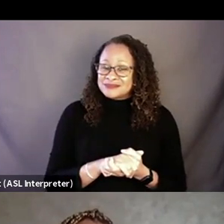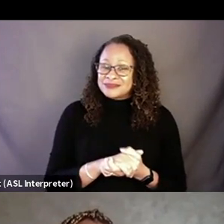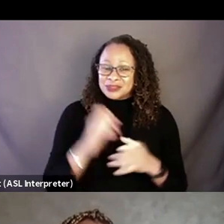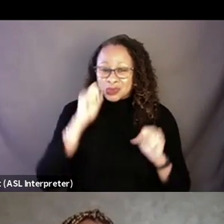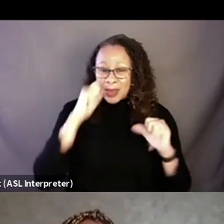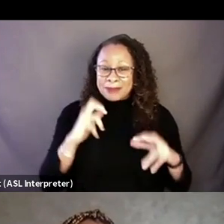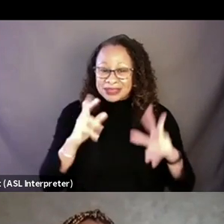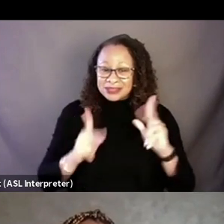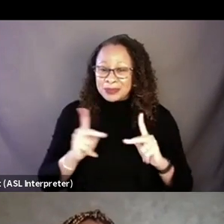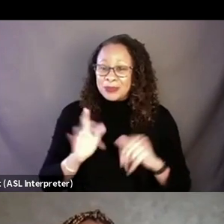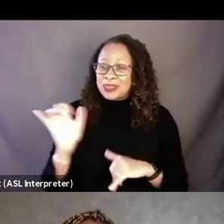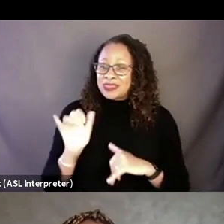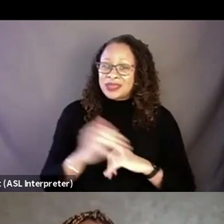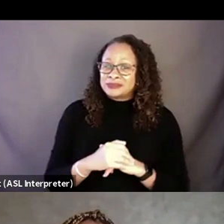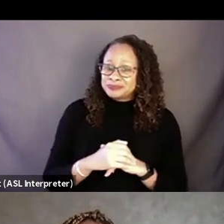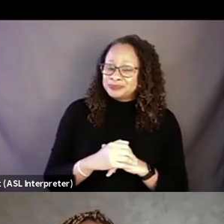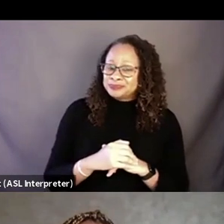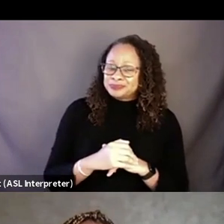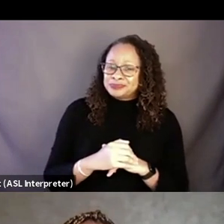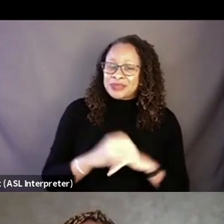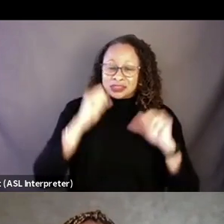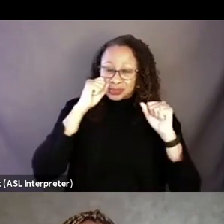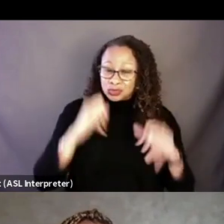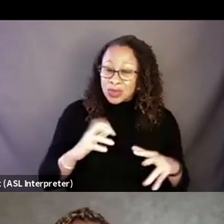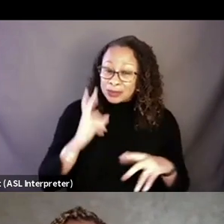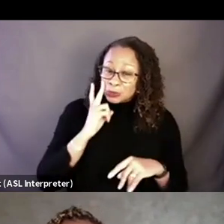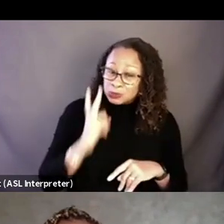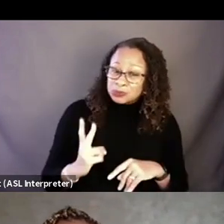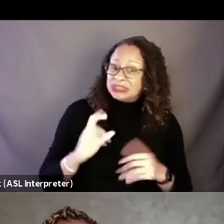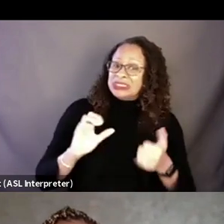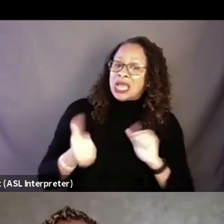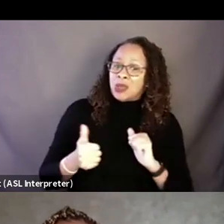is like, it's incredible to see how a lot of people